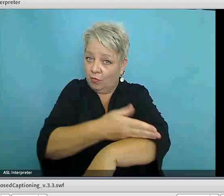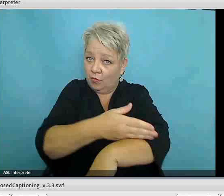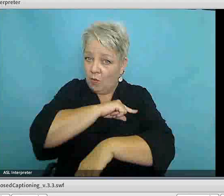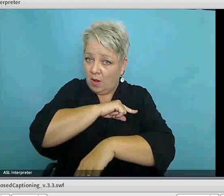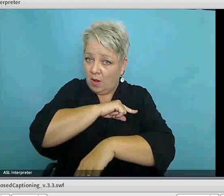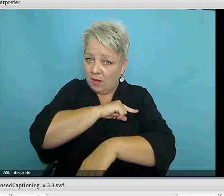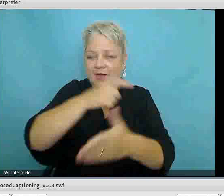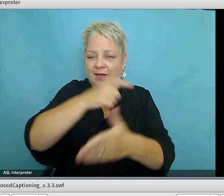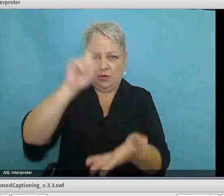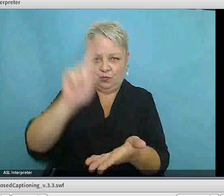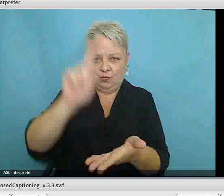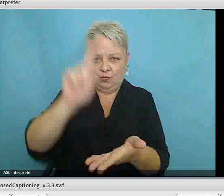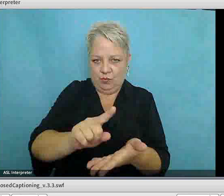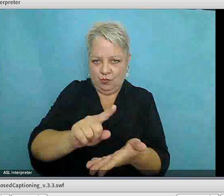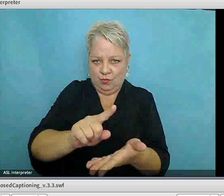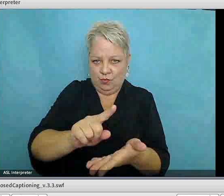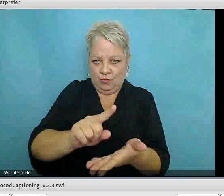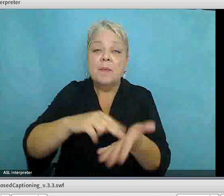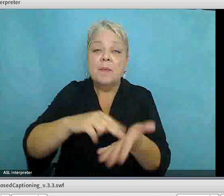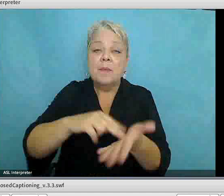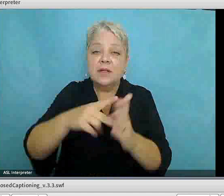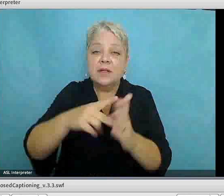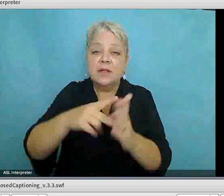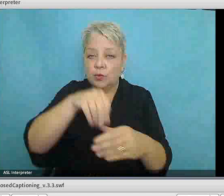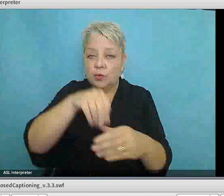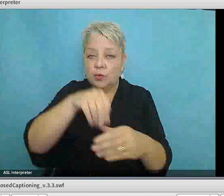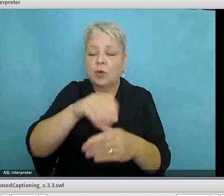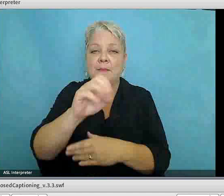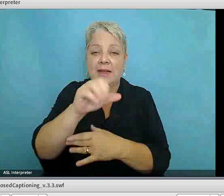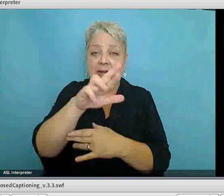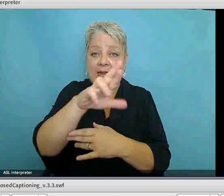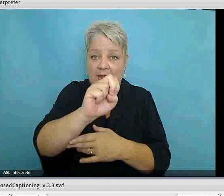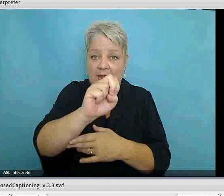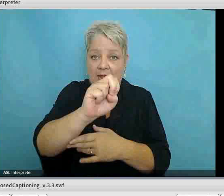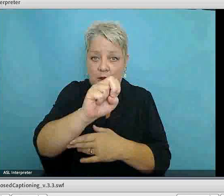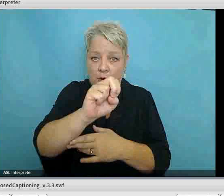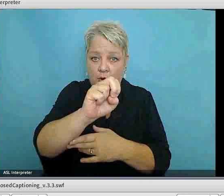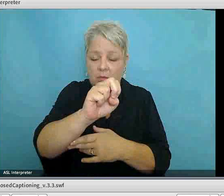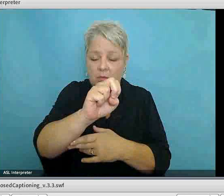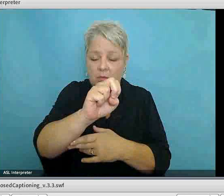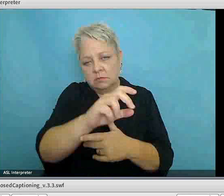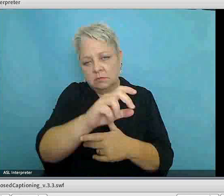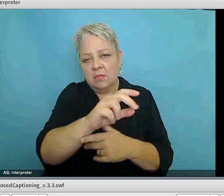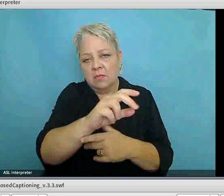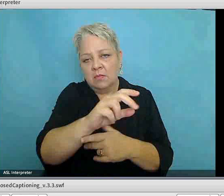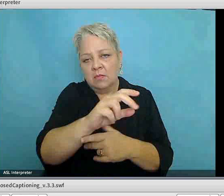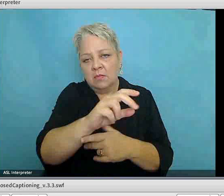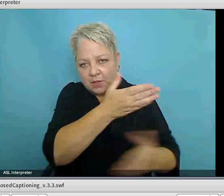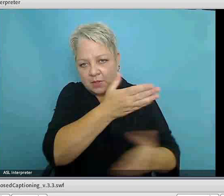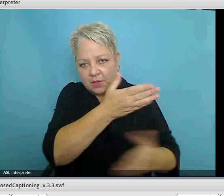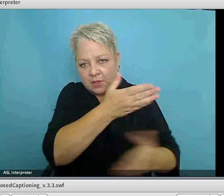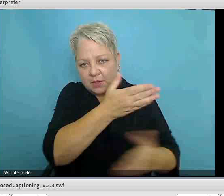Those are all Part A, which are hospital services; Part B, which are doctor services and outpatient